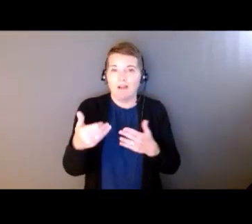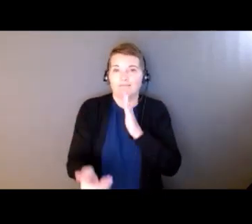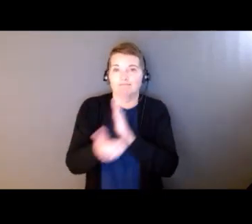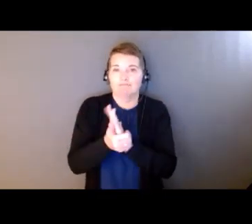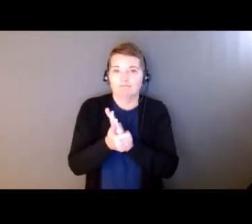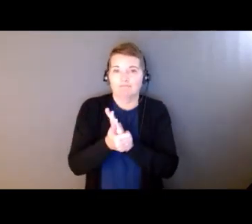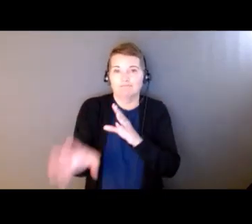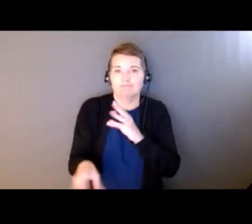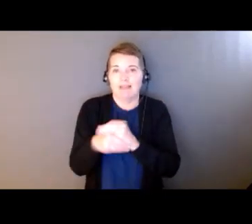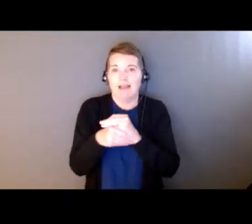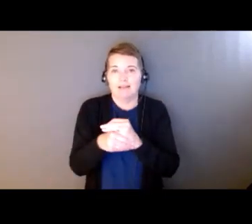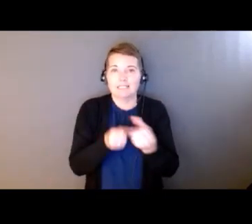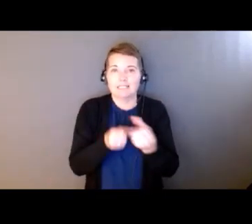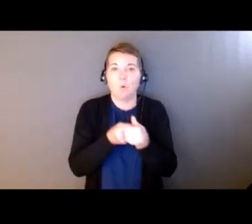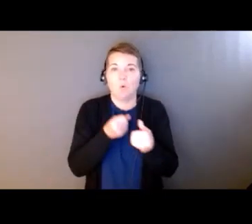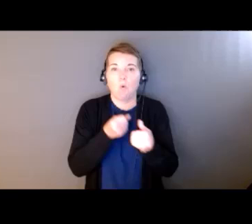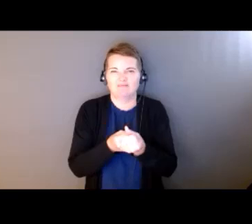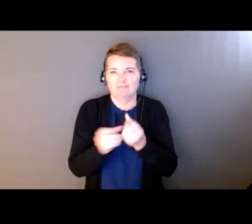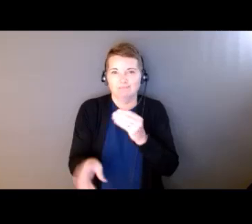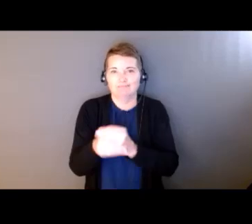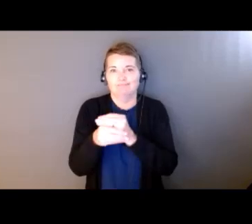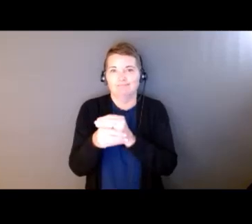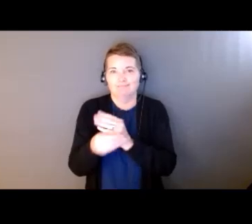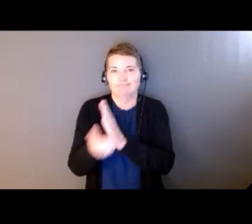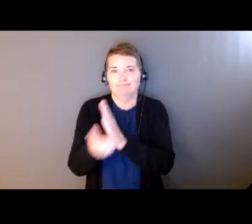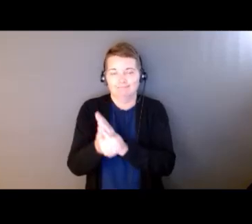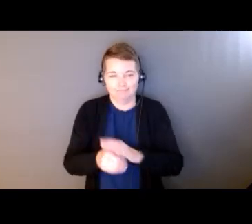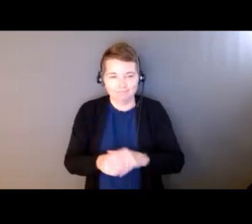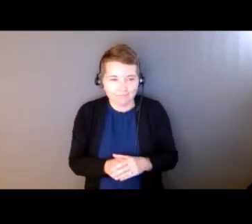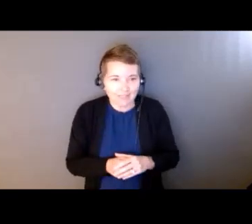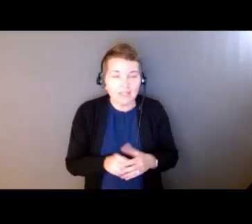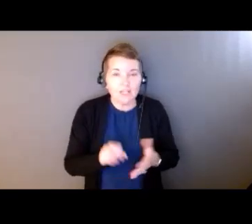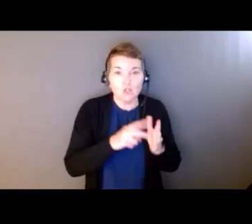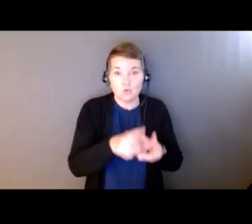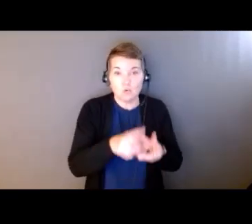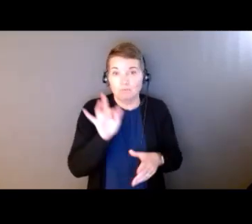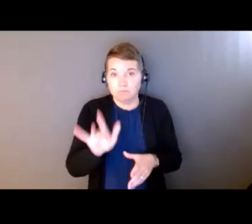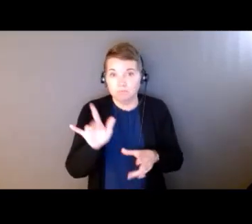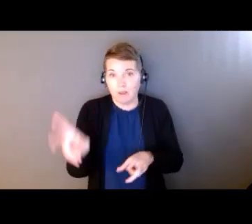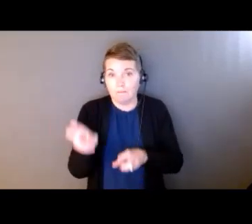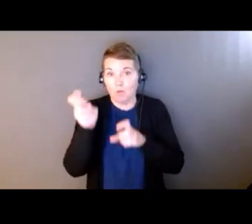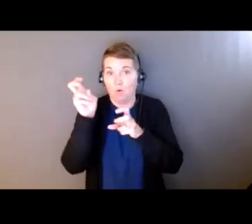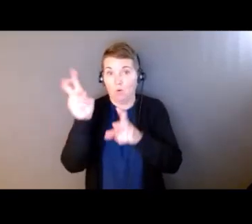So, in this section, one would upload files directly, or in some cases, could